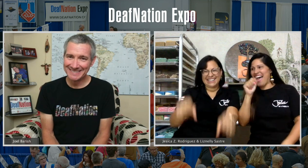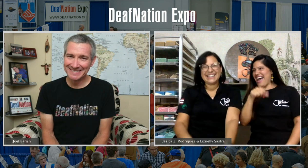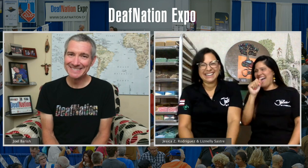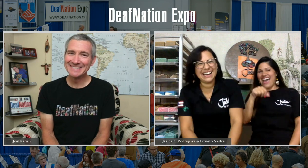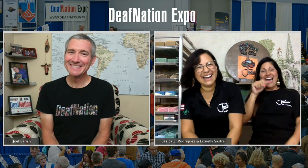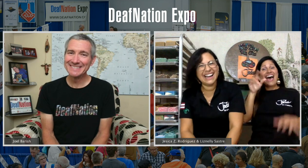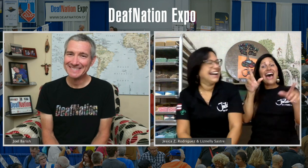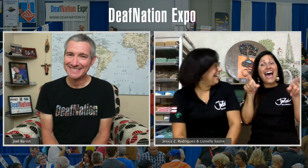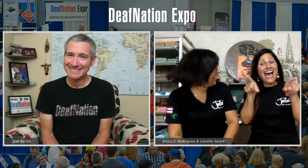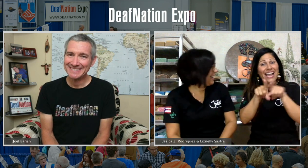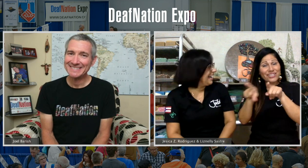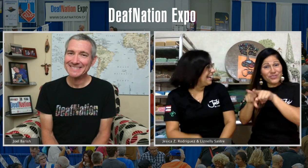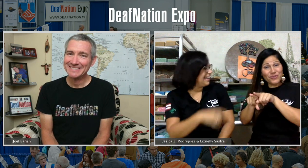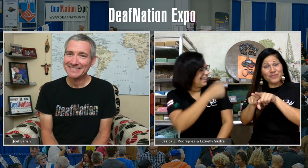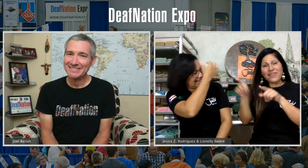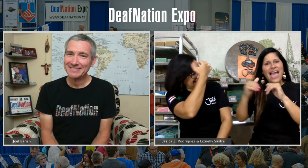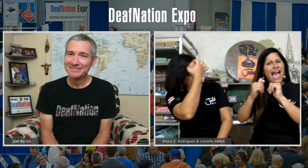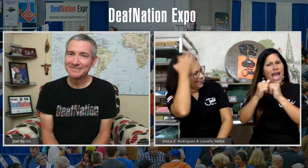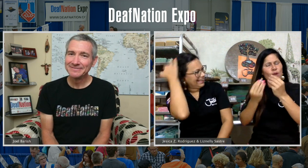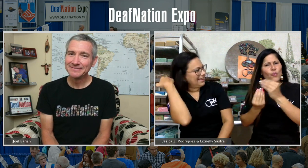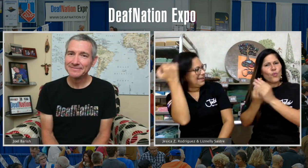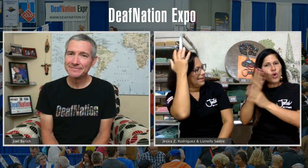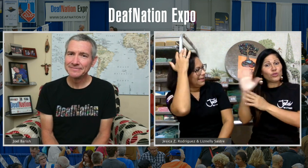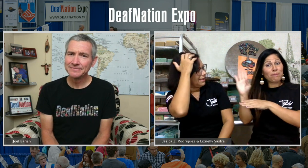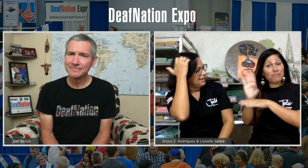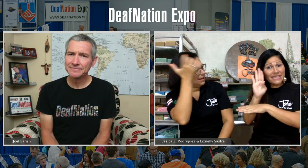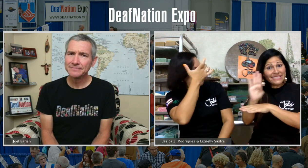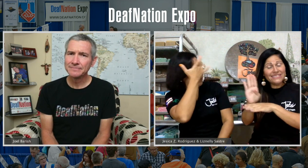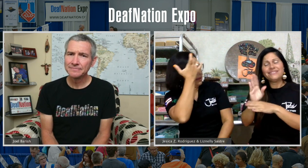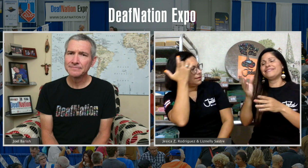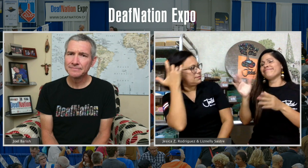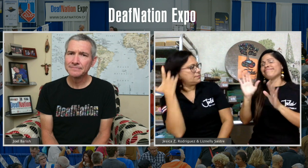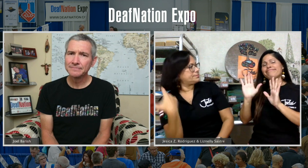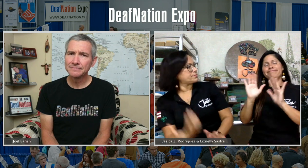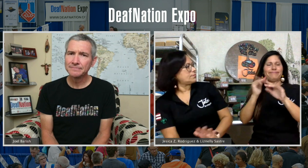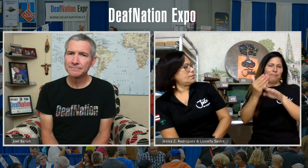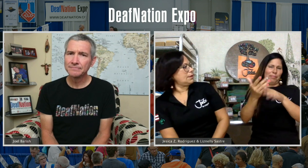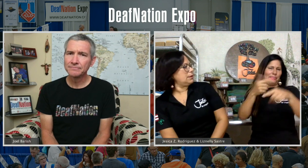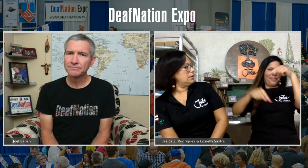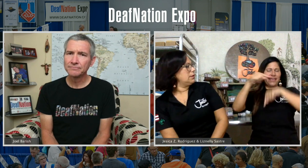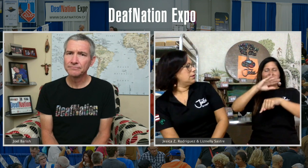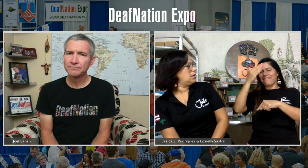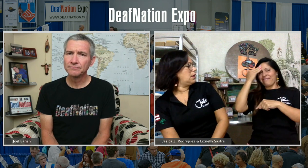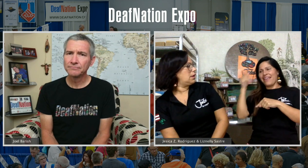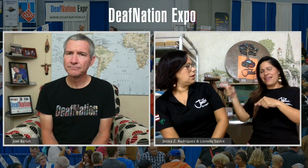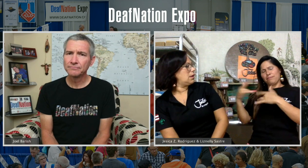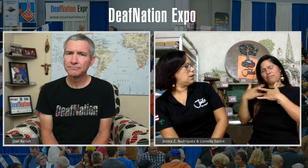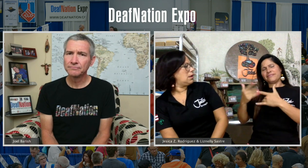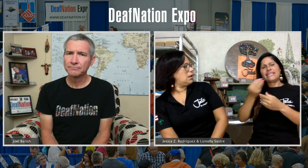Yes! Also, how did she grow her business? Let’s go back.